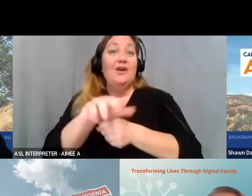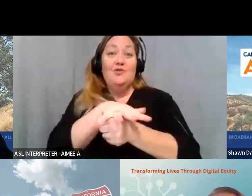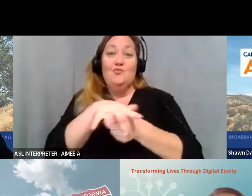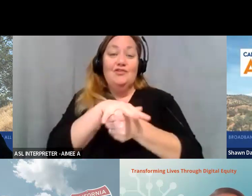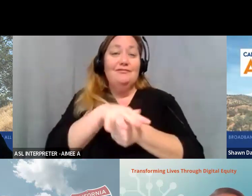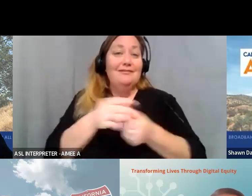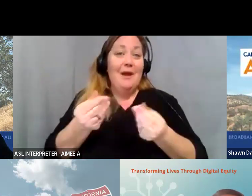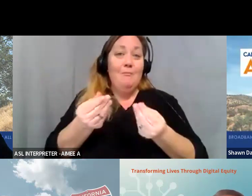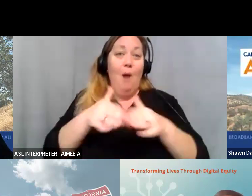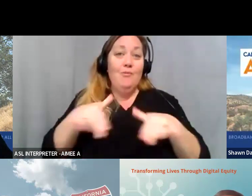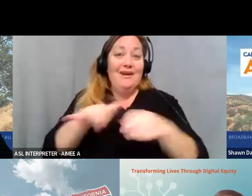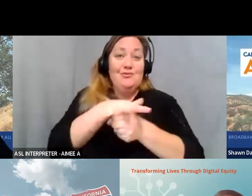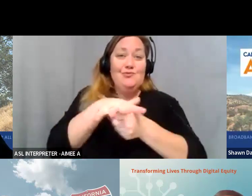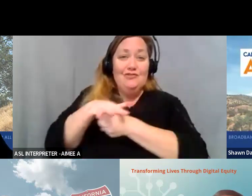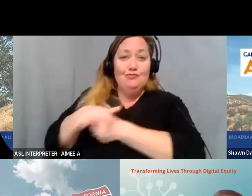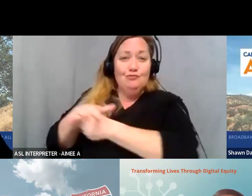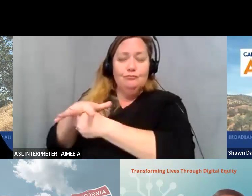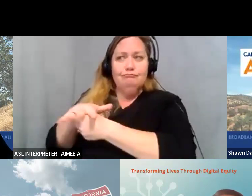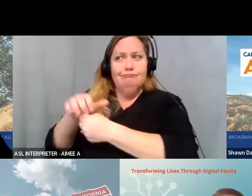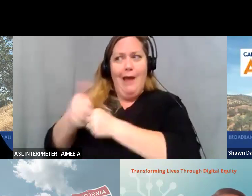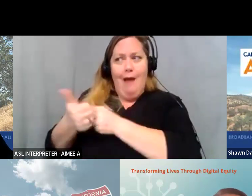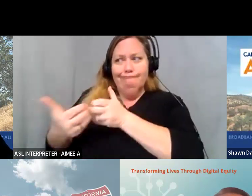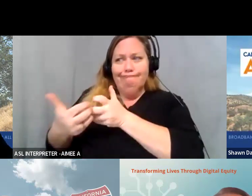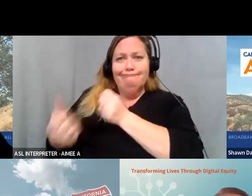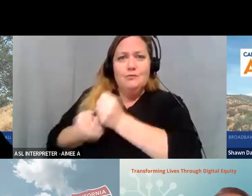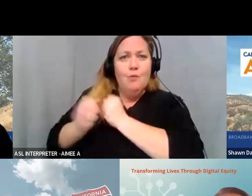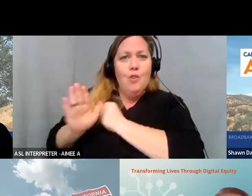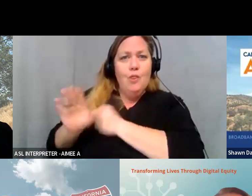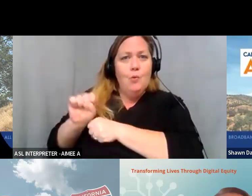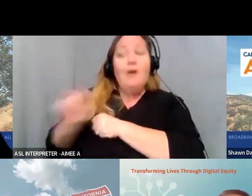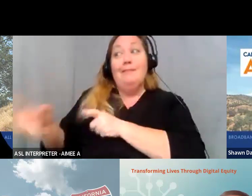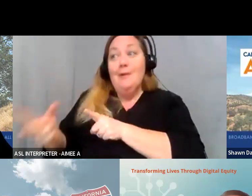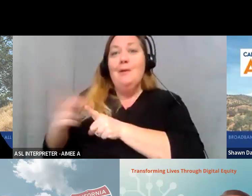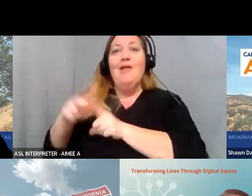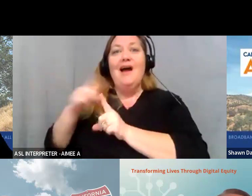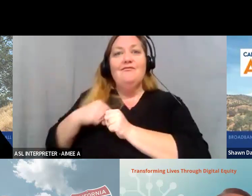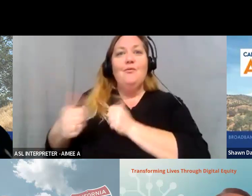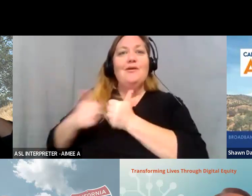regionally, how might we support their work? So they're applying for the Competitive Grant. And we